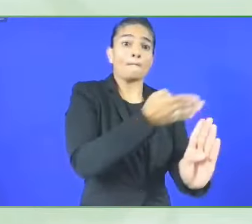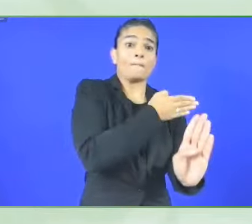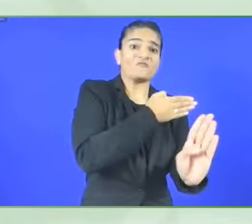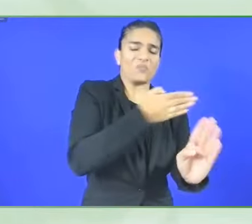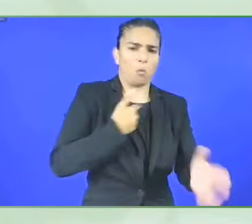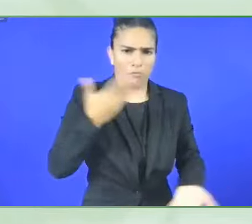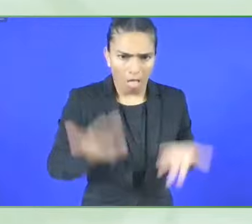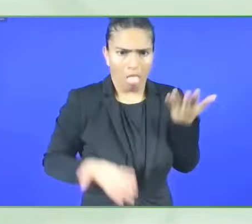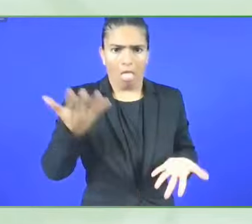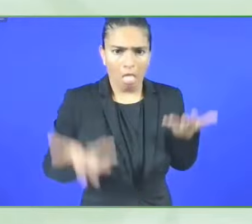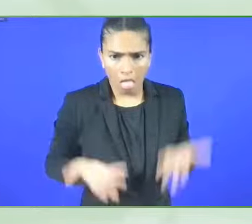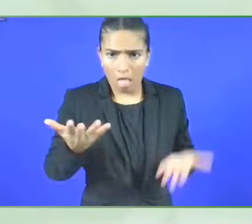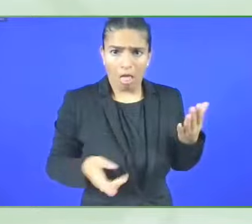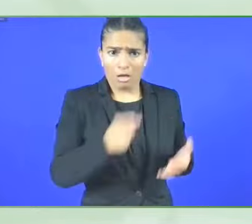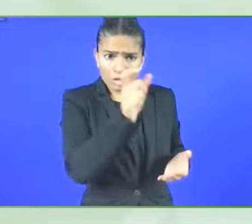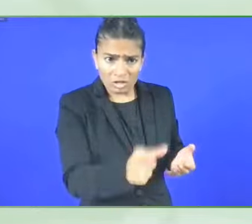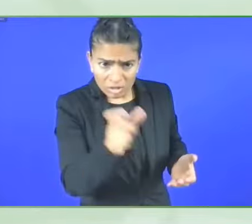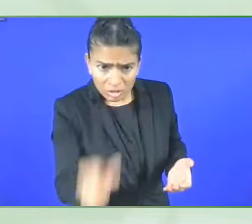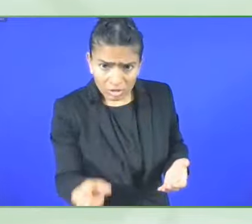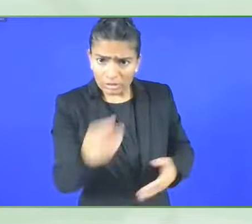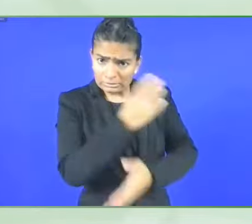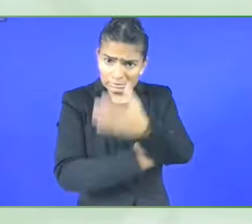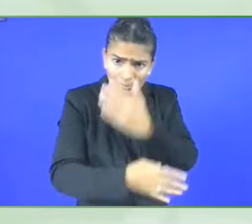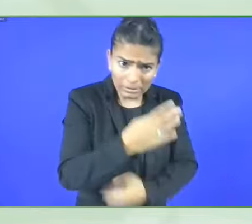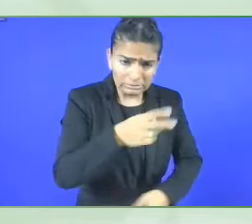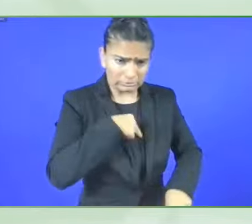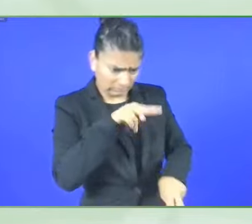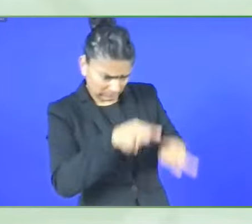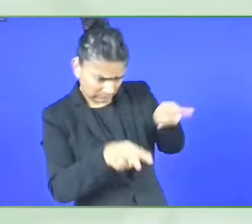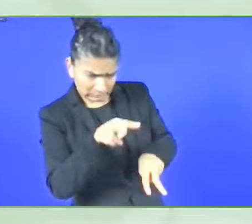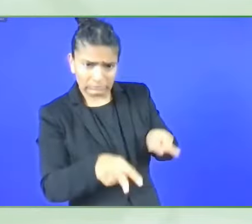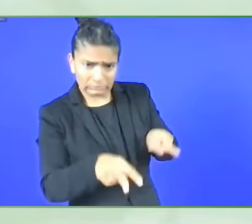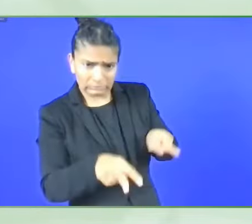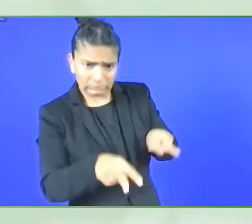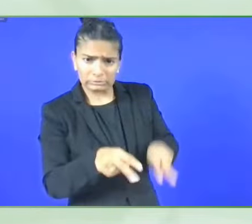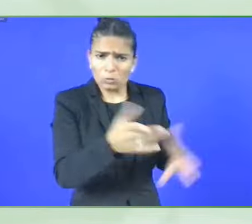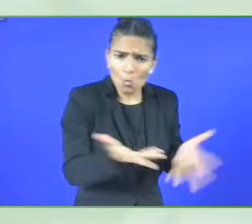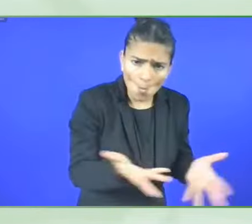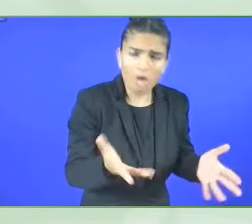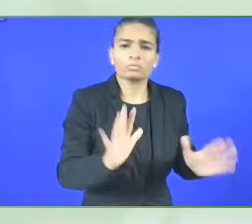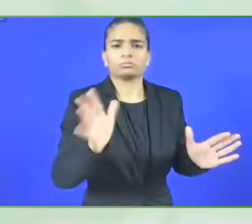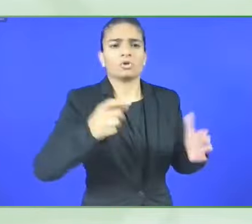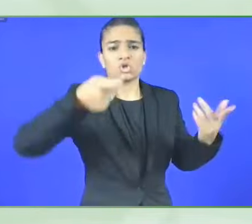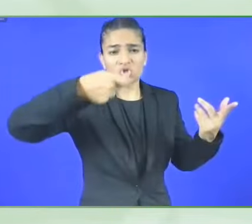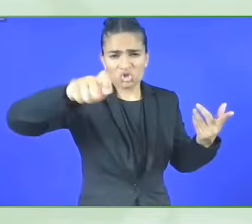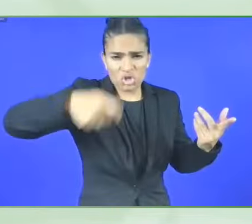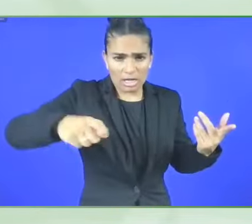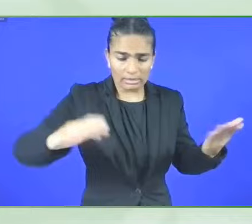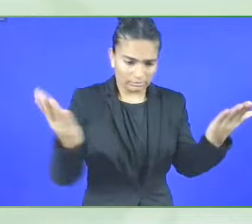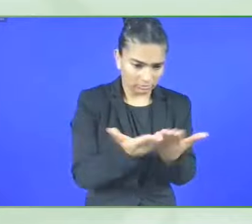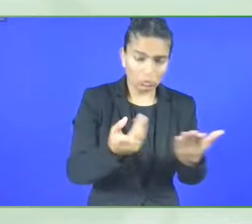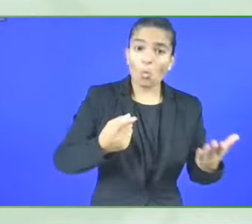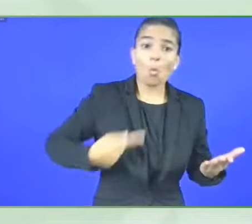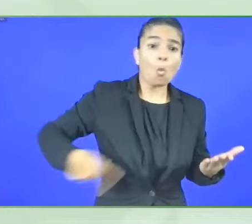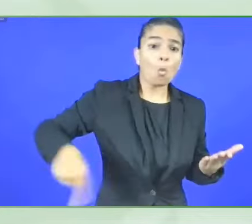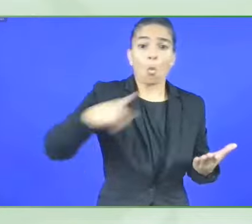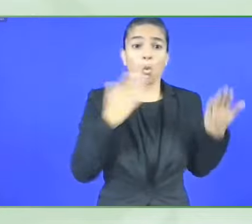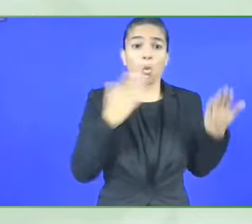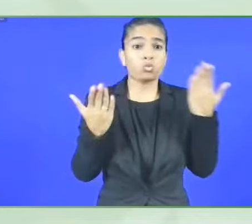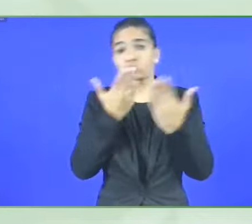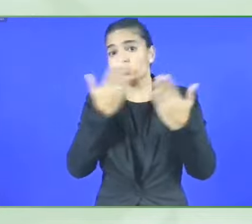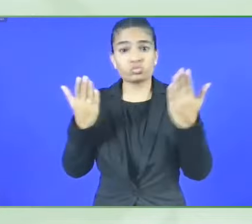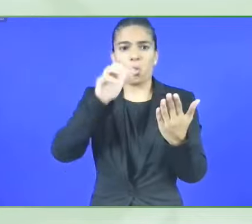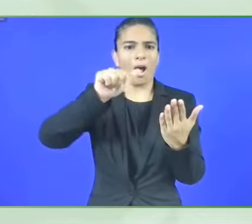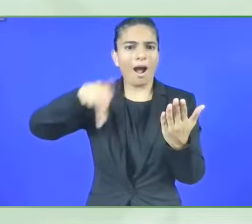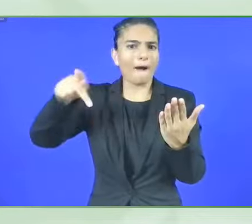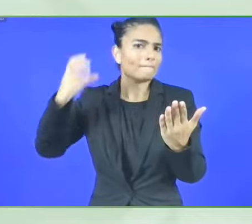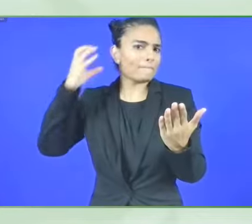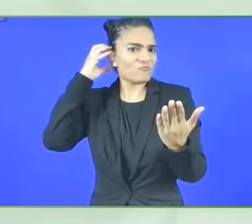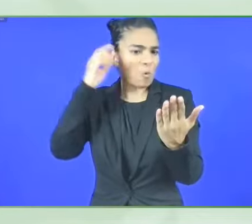Which is a specific theoretical approach tool to be used inclusive education.